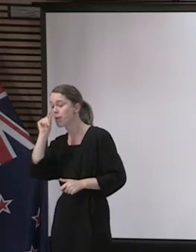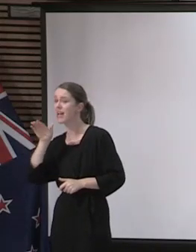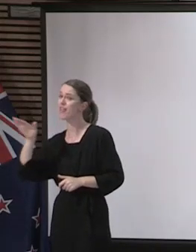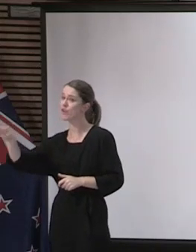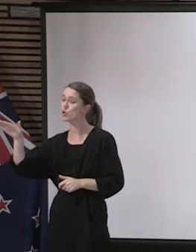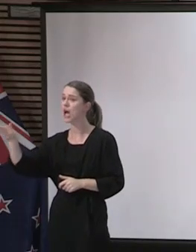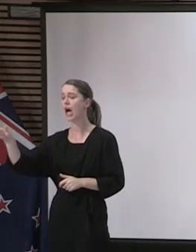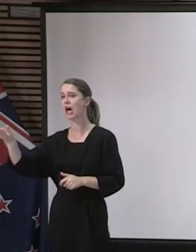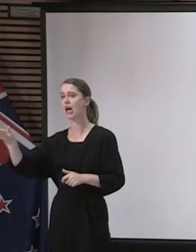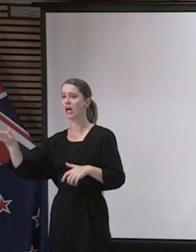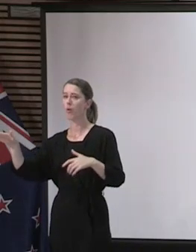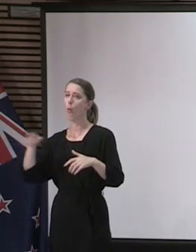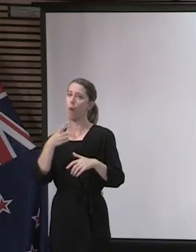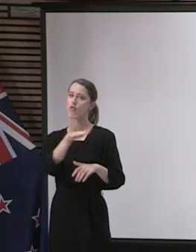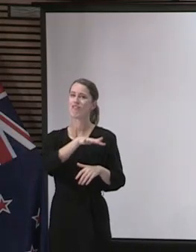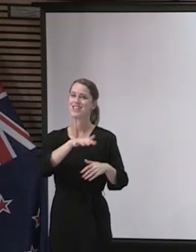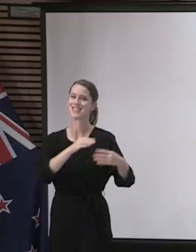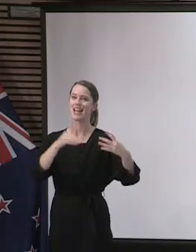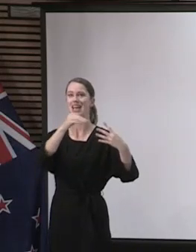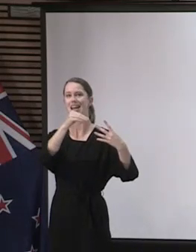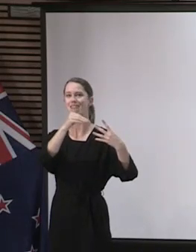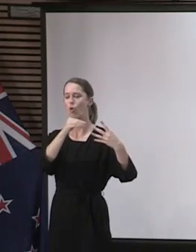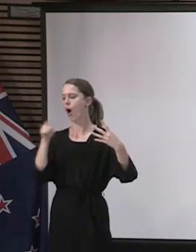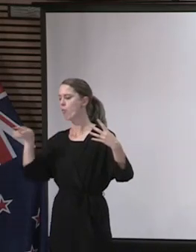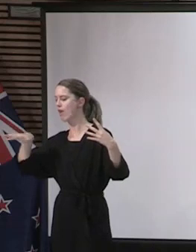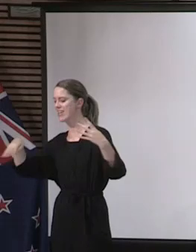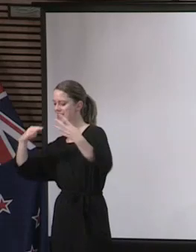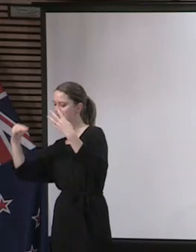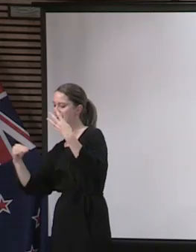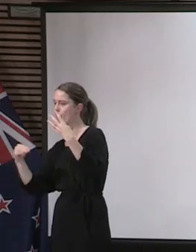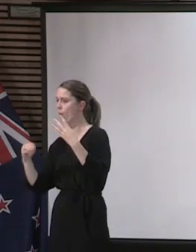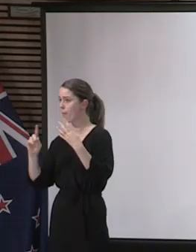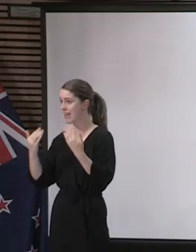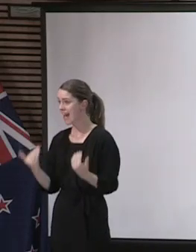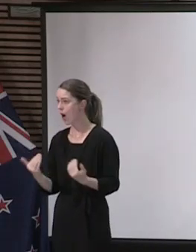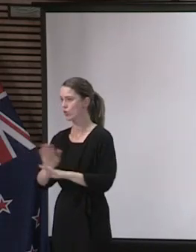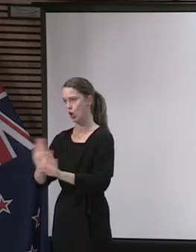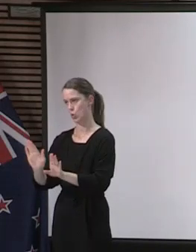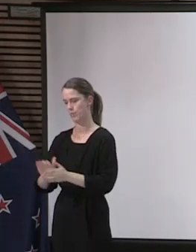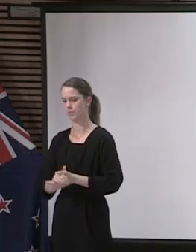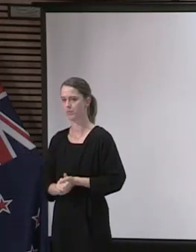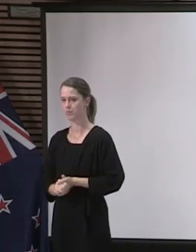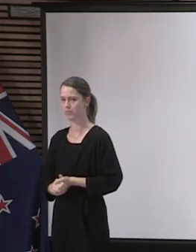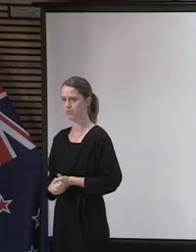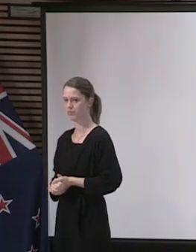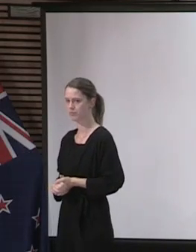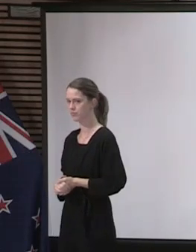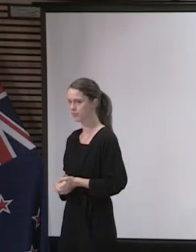No, the decision we have made today is for all of New Zealand. We haven't ruled out in the future circumstances where with may take on